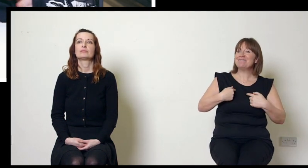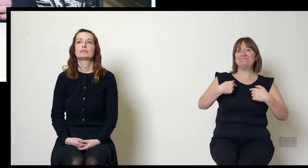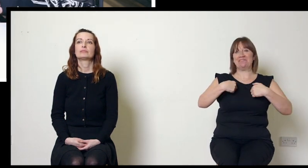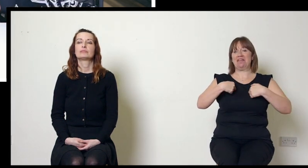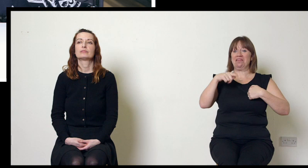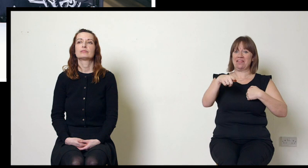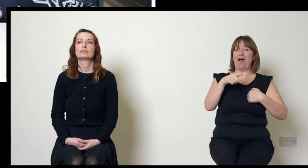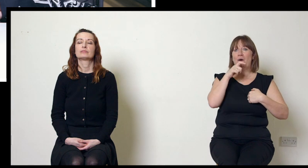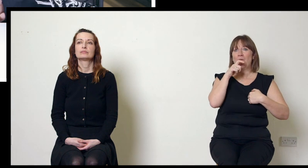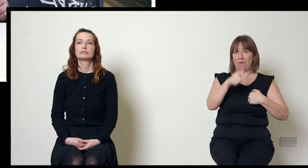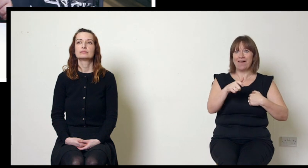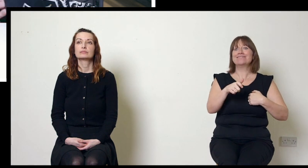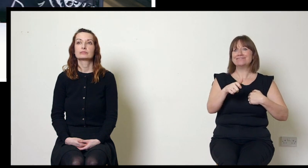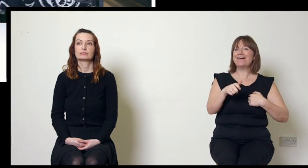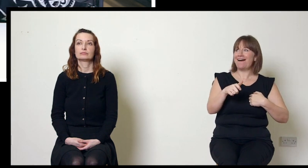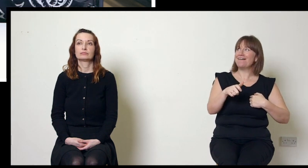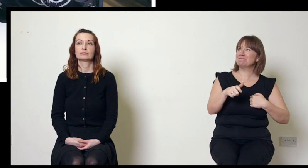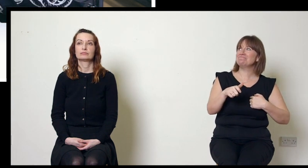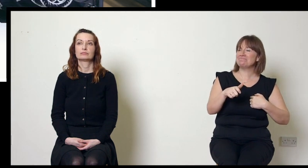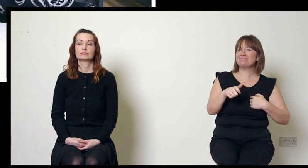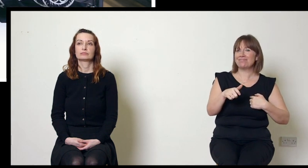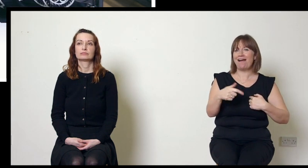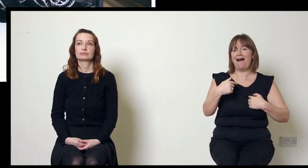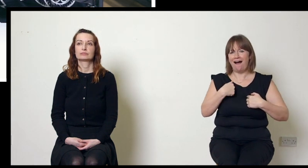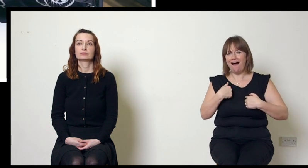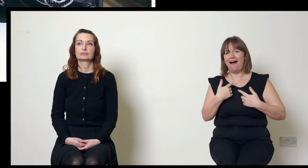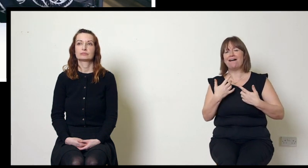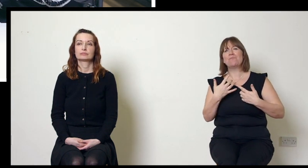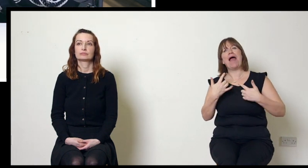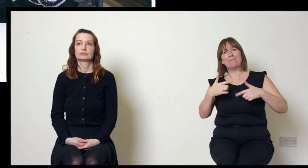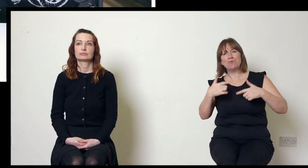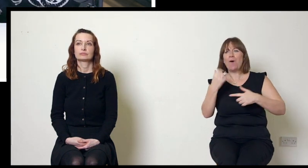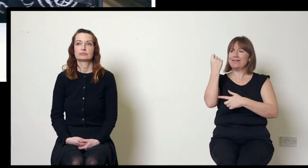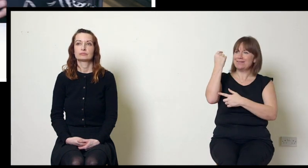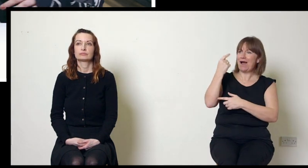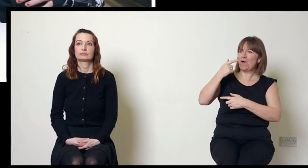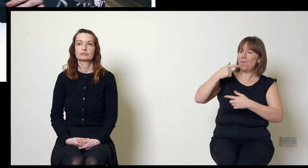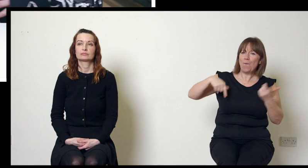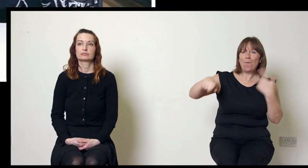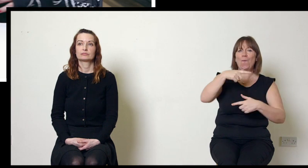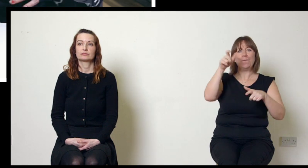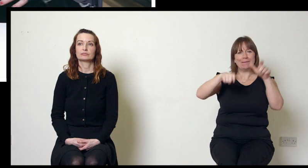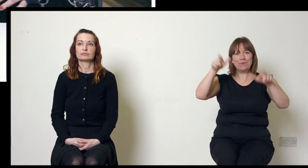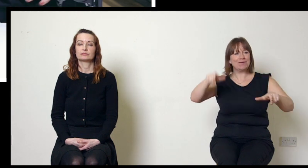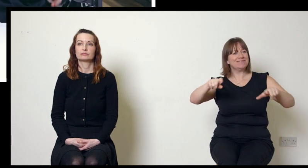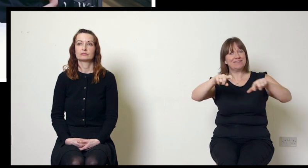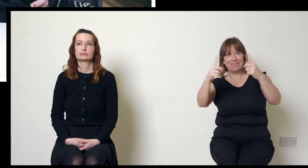And yeah, it comes back to like, yeah, our ability to understand people's differences and requirements